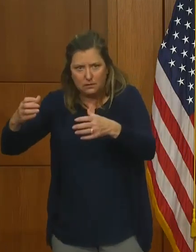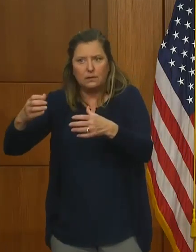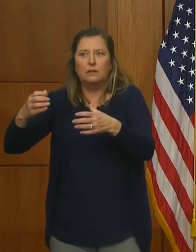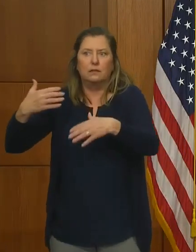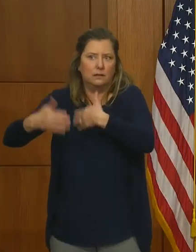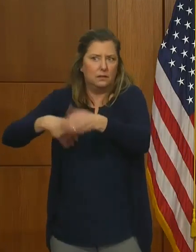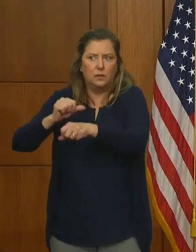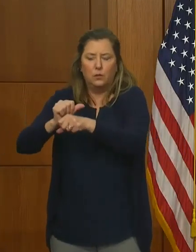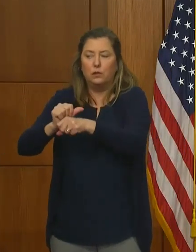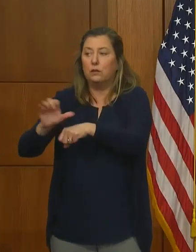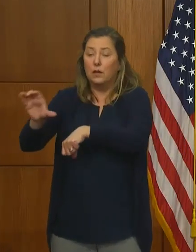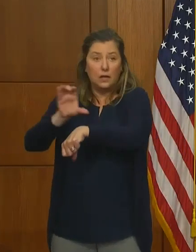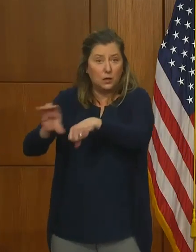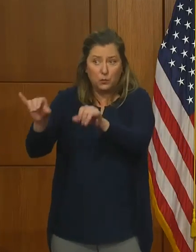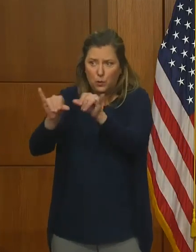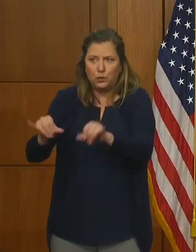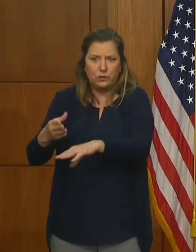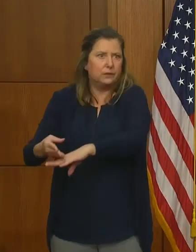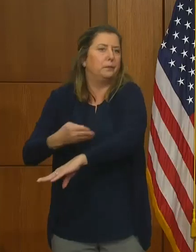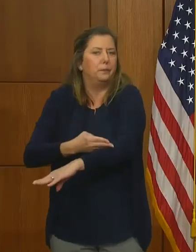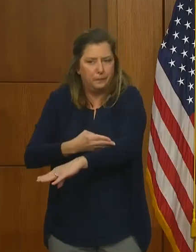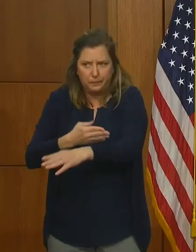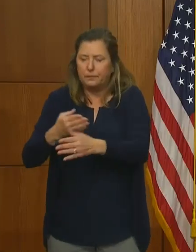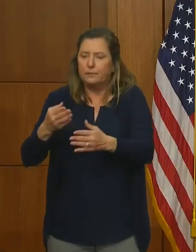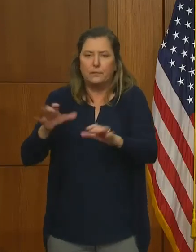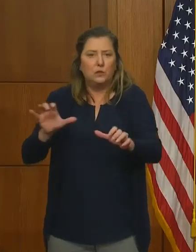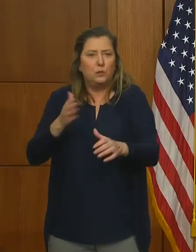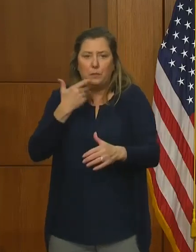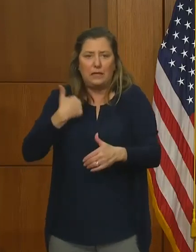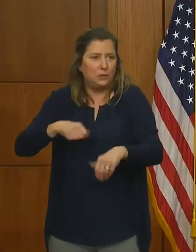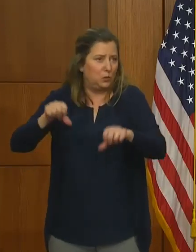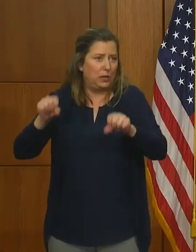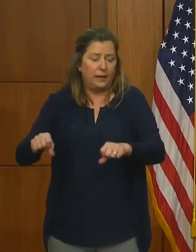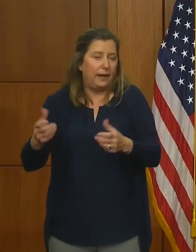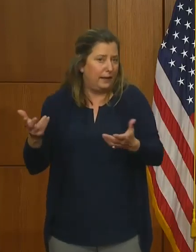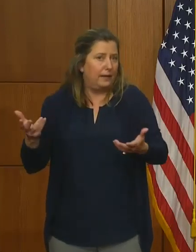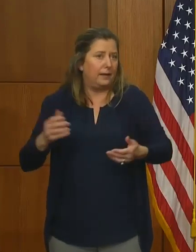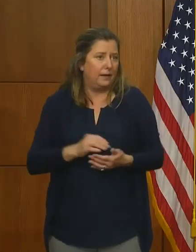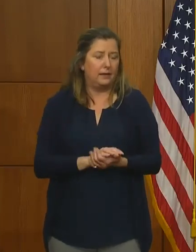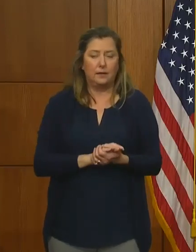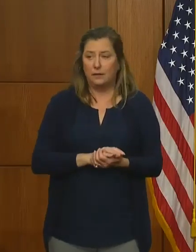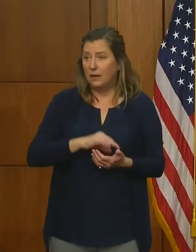ARE ARE WORKING THERE AGAIN WE'VE UPDATED OUR OUR COMPUTER